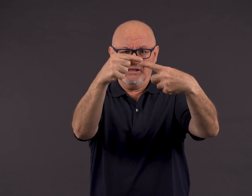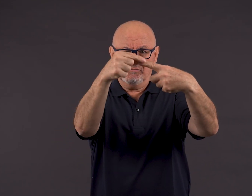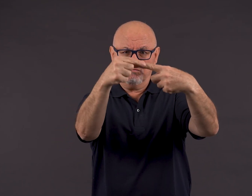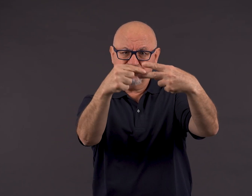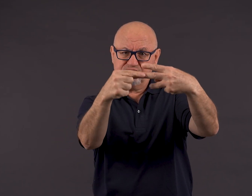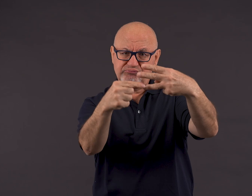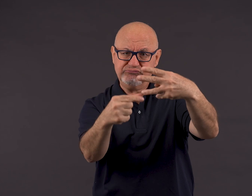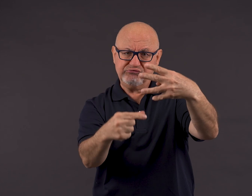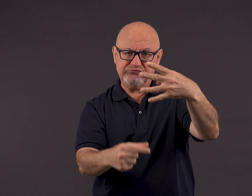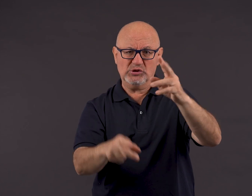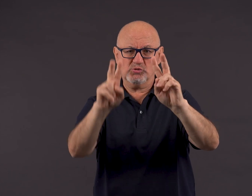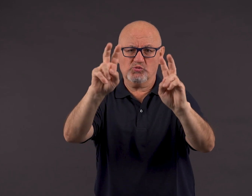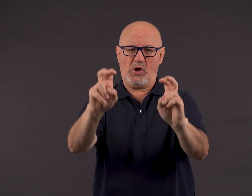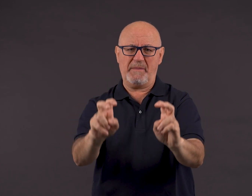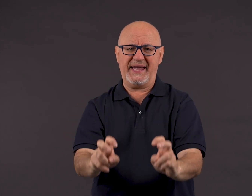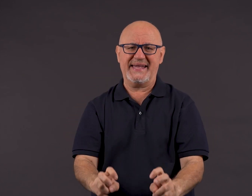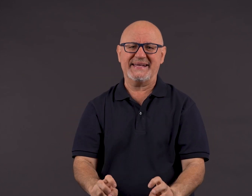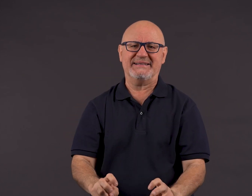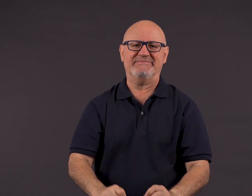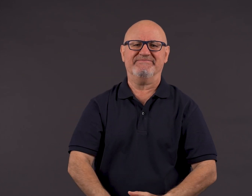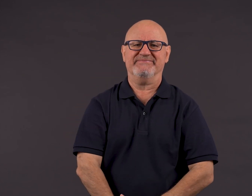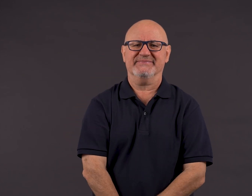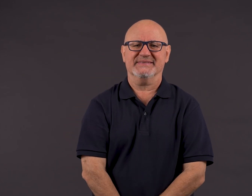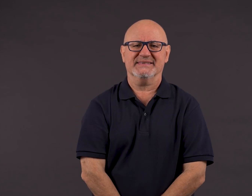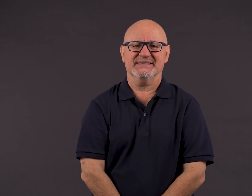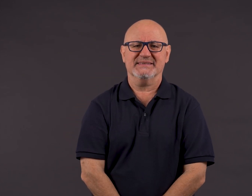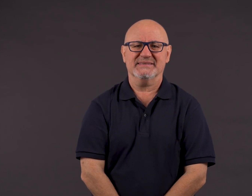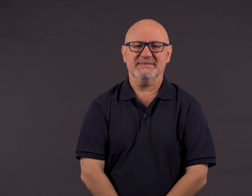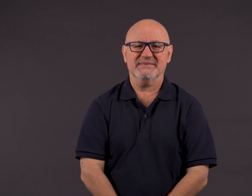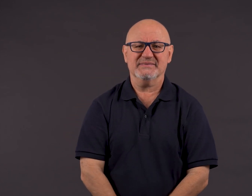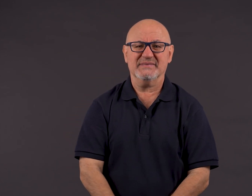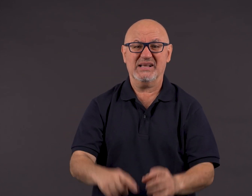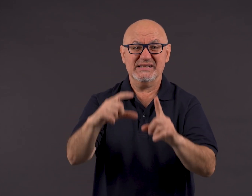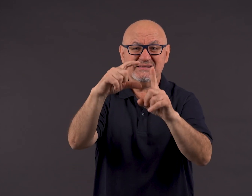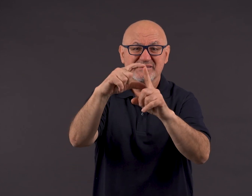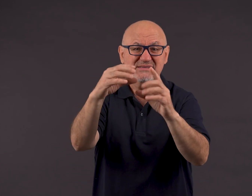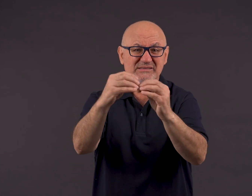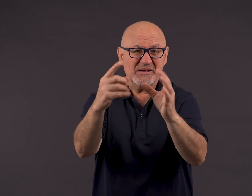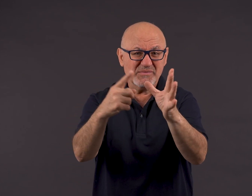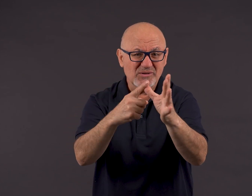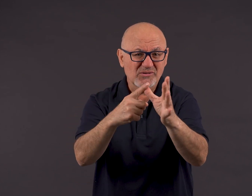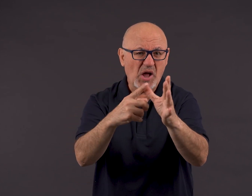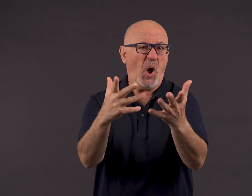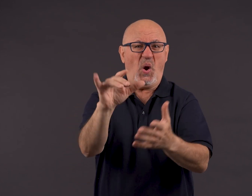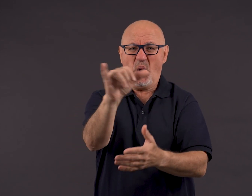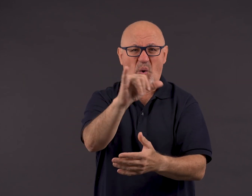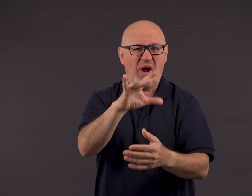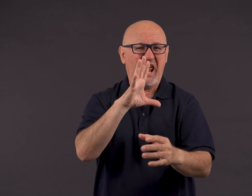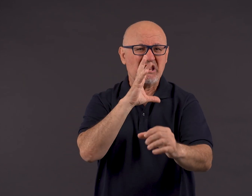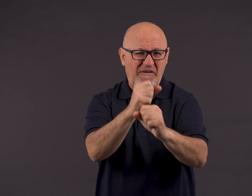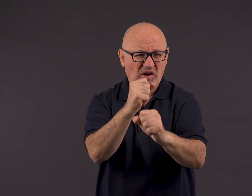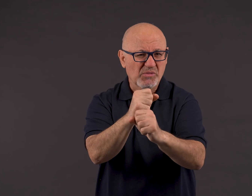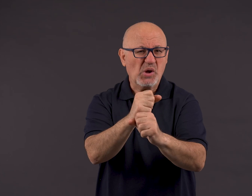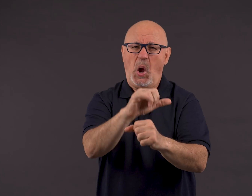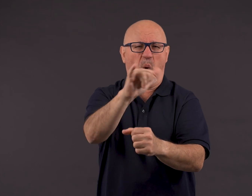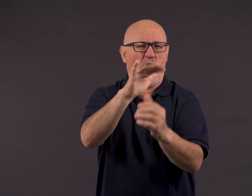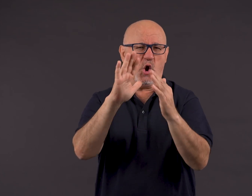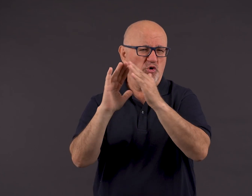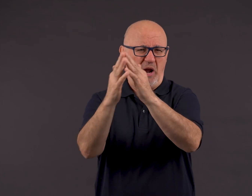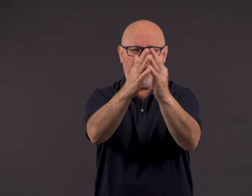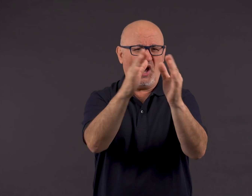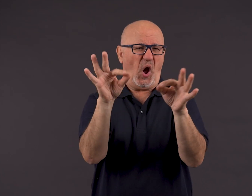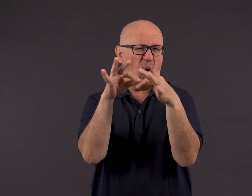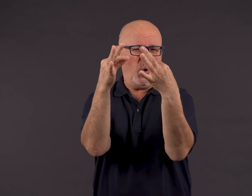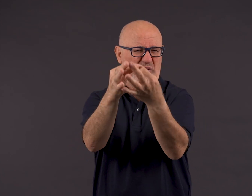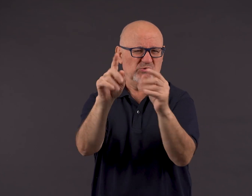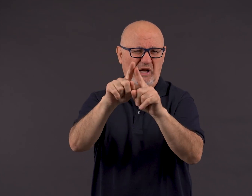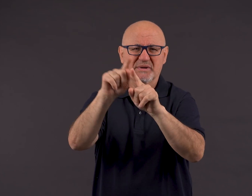regarding different formats of information. Deafblind Australia or the government or even